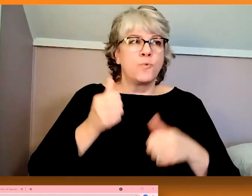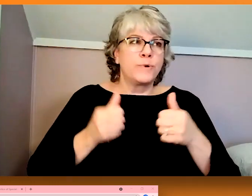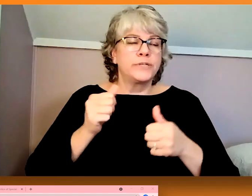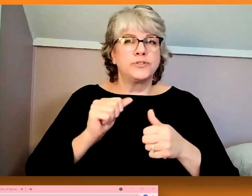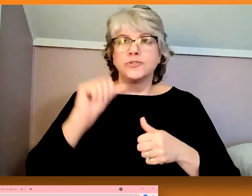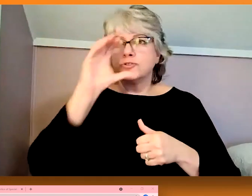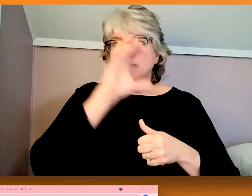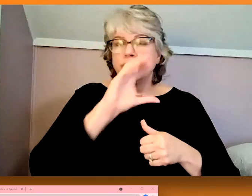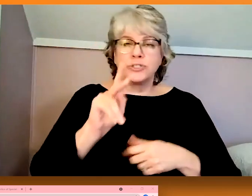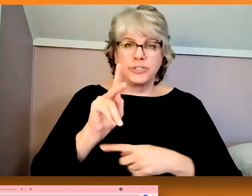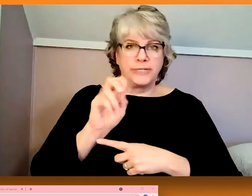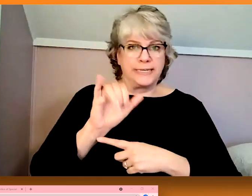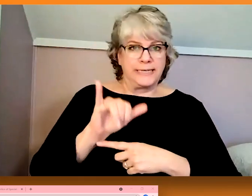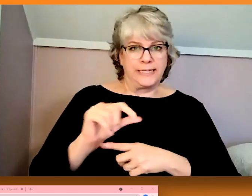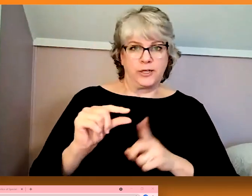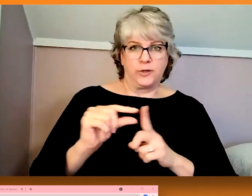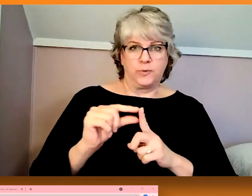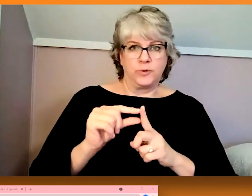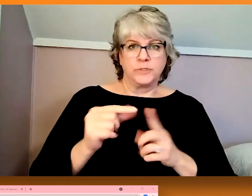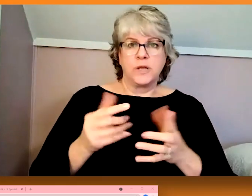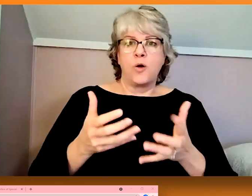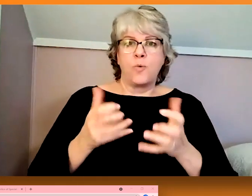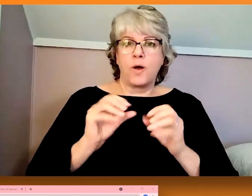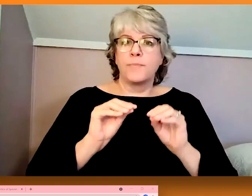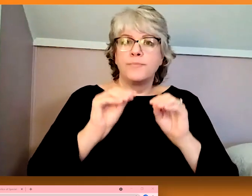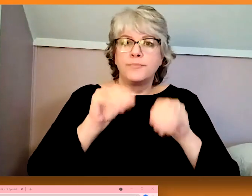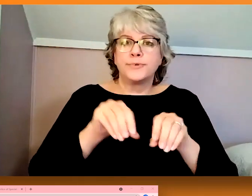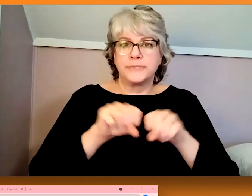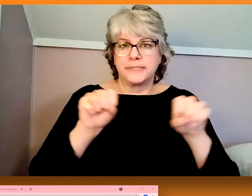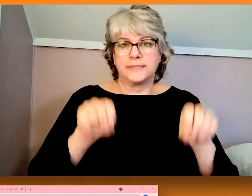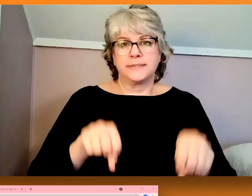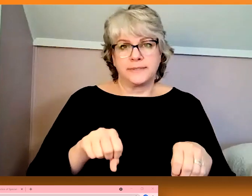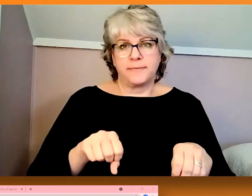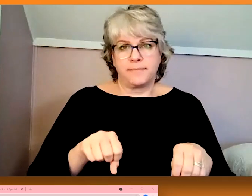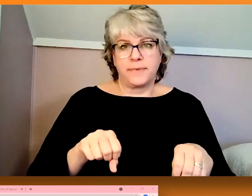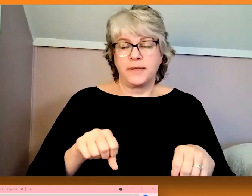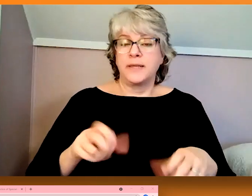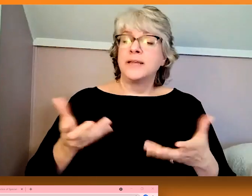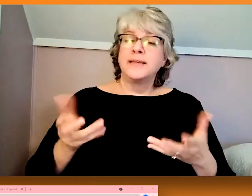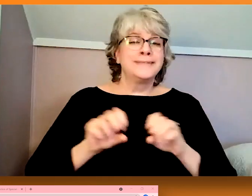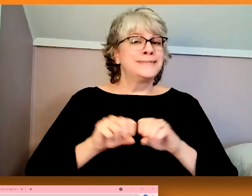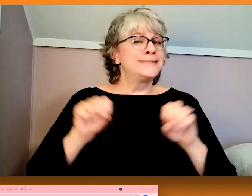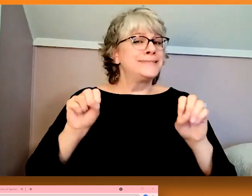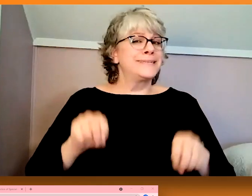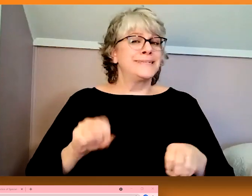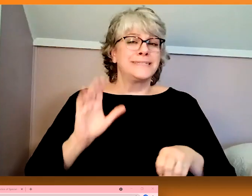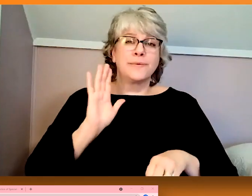what the system is going to do for you. The system can only work as good as the information